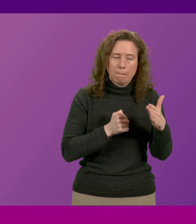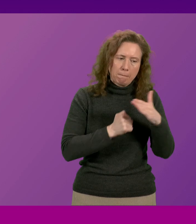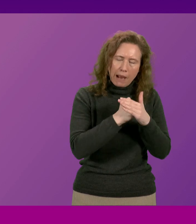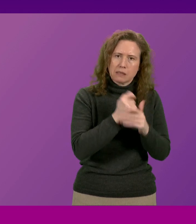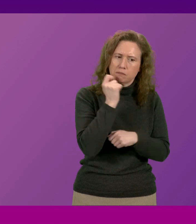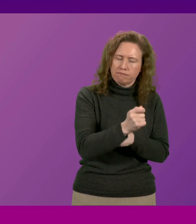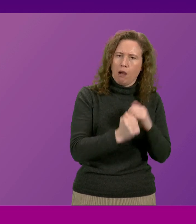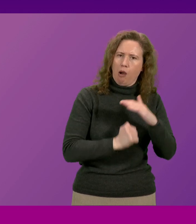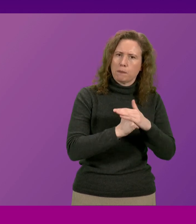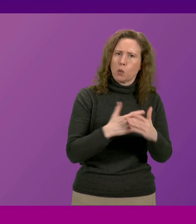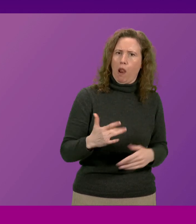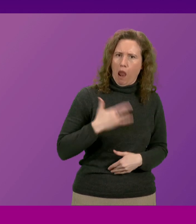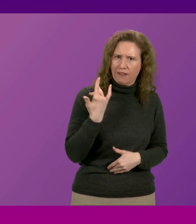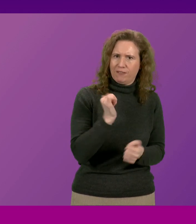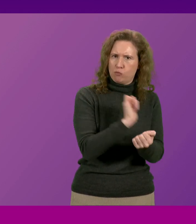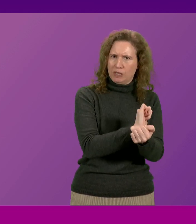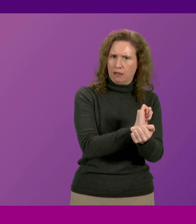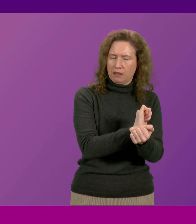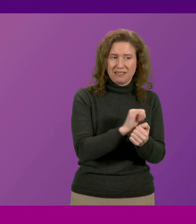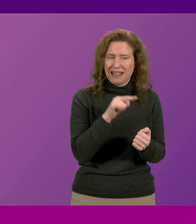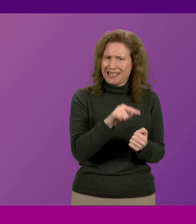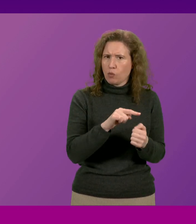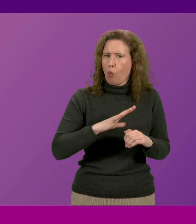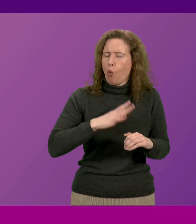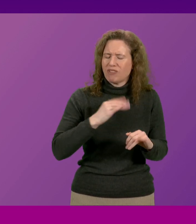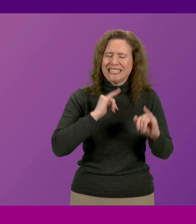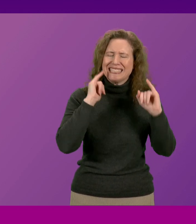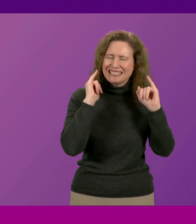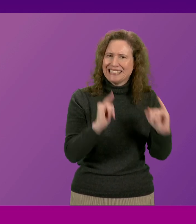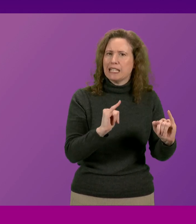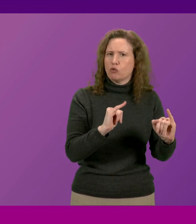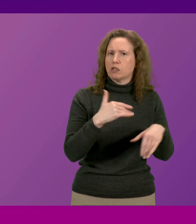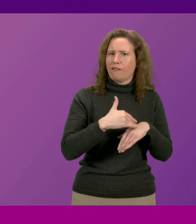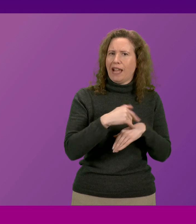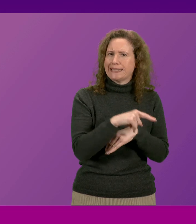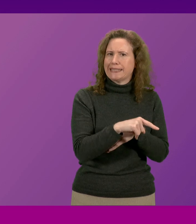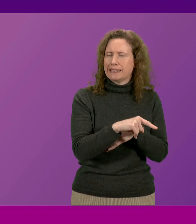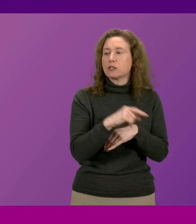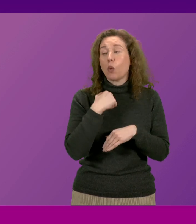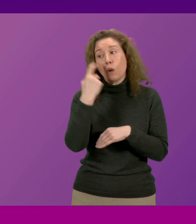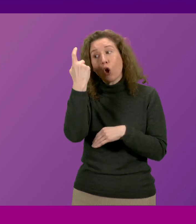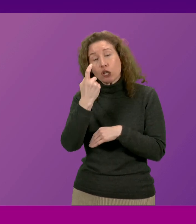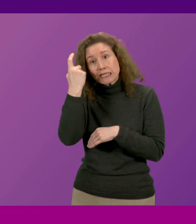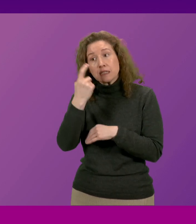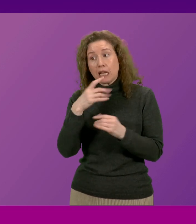of up to life imprisonment. It is a very serious offence. We will consider whether